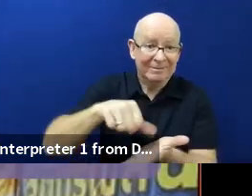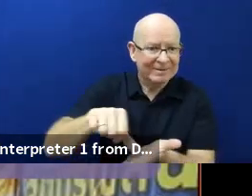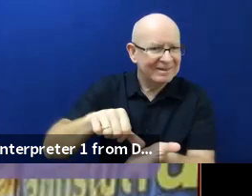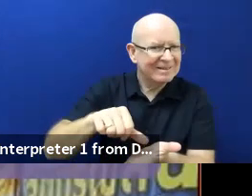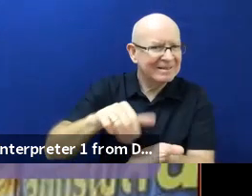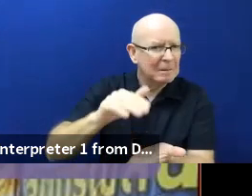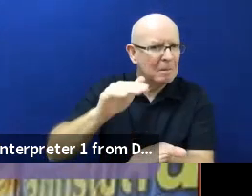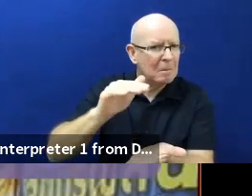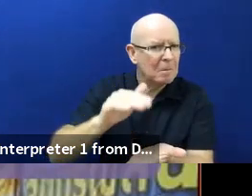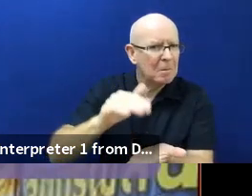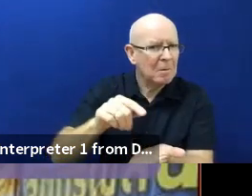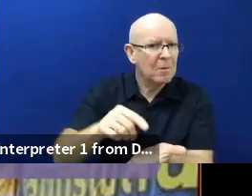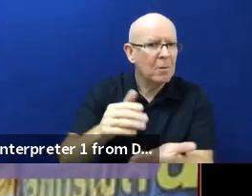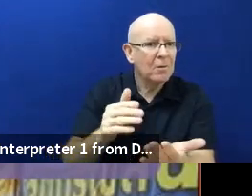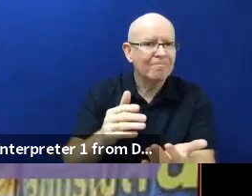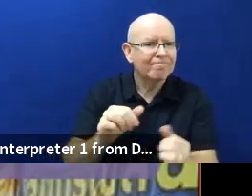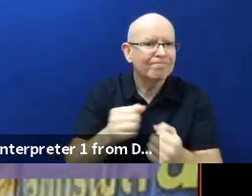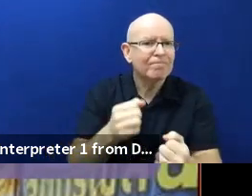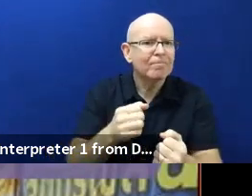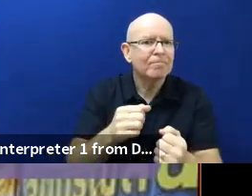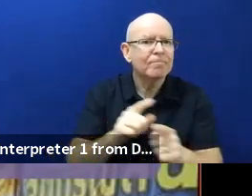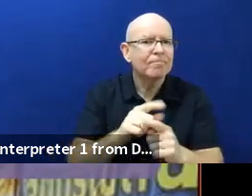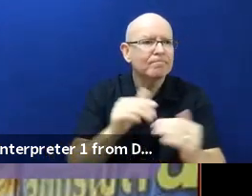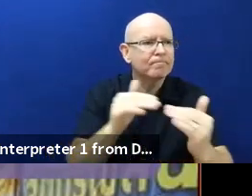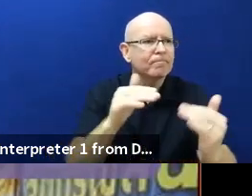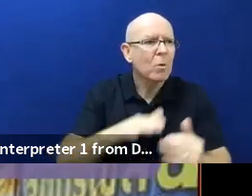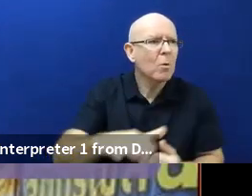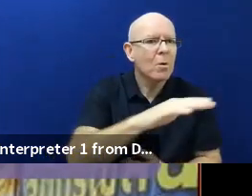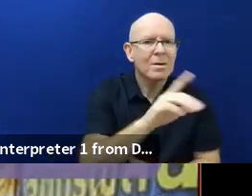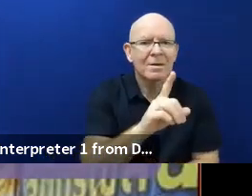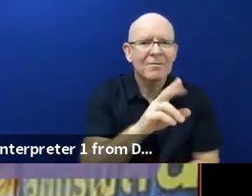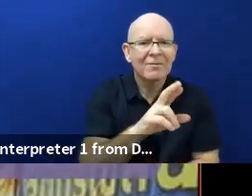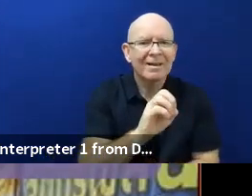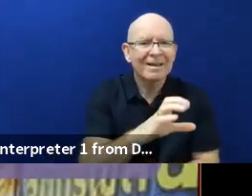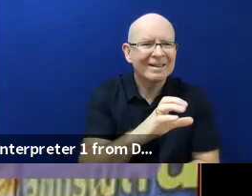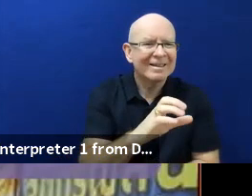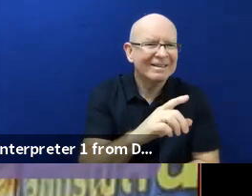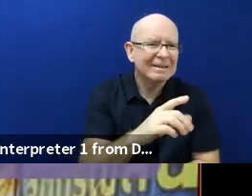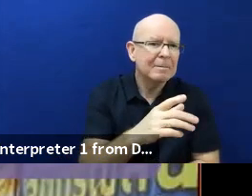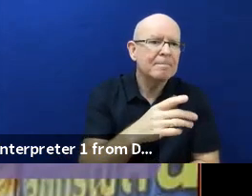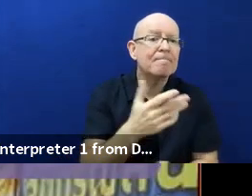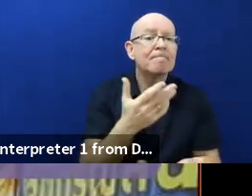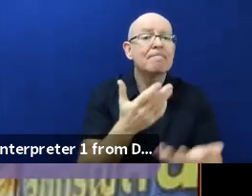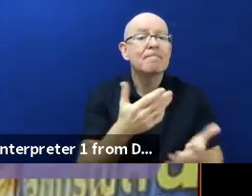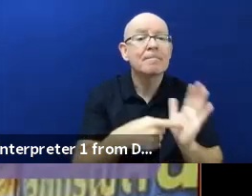persons with disabilities in real workplaces, article 34 employers pay a levy instead of